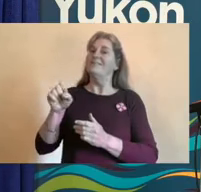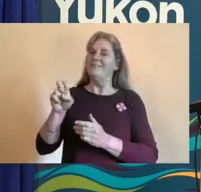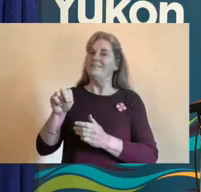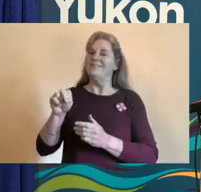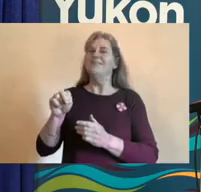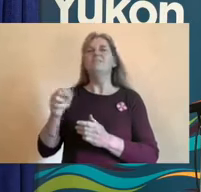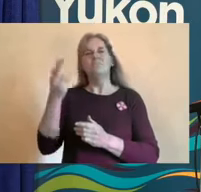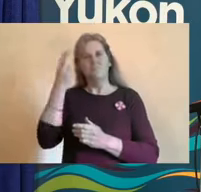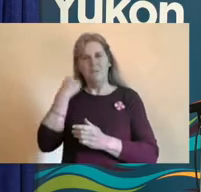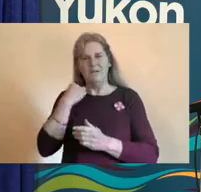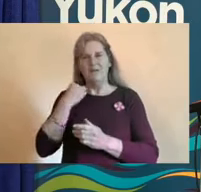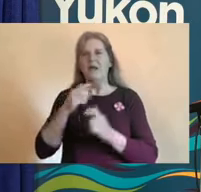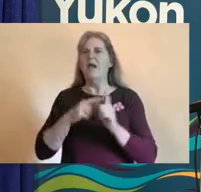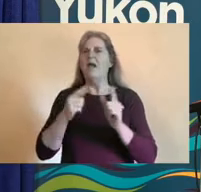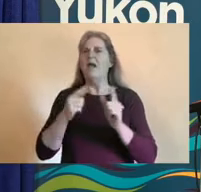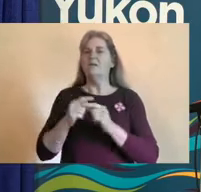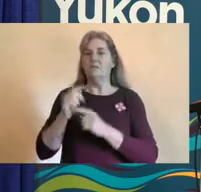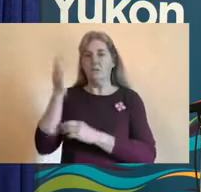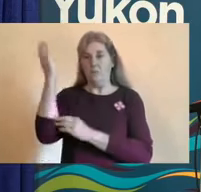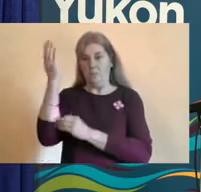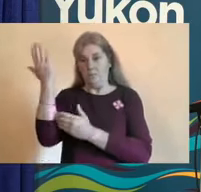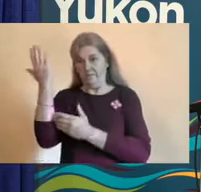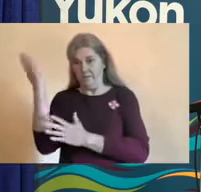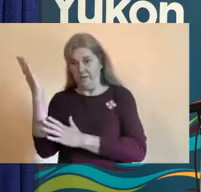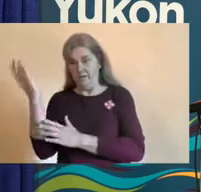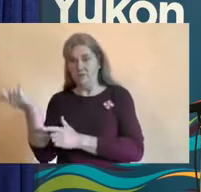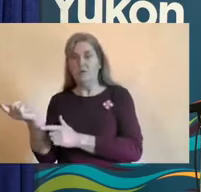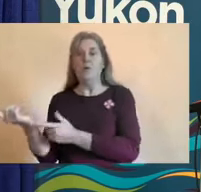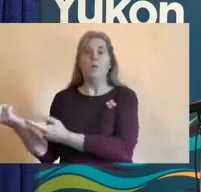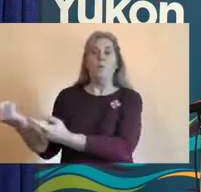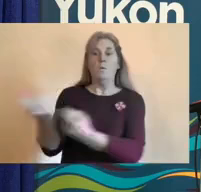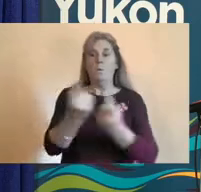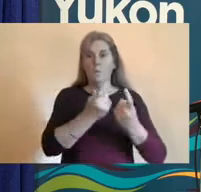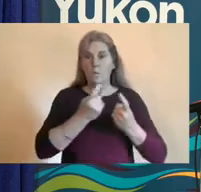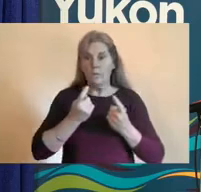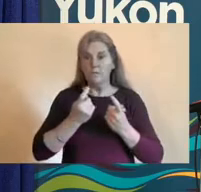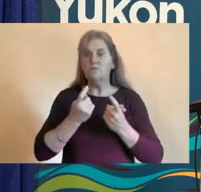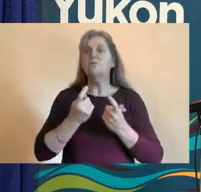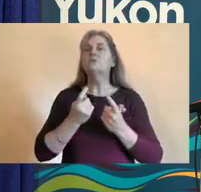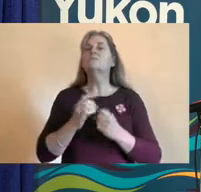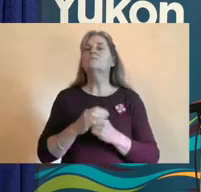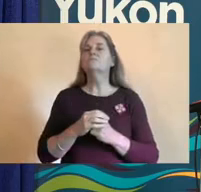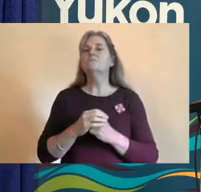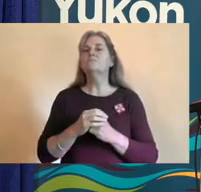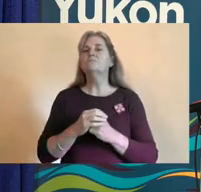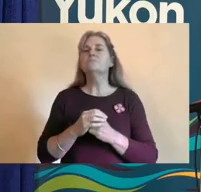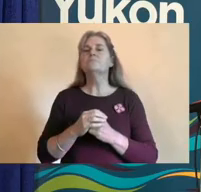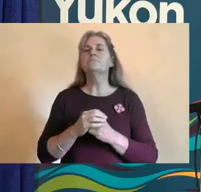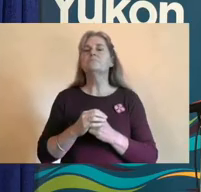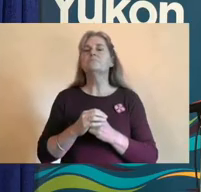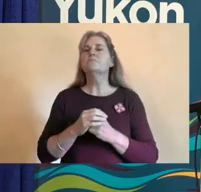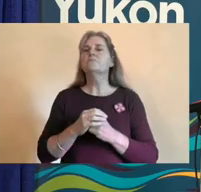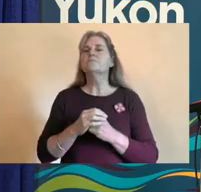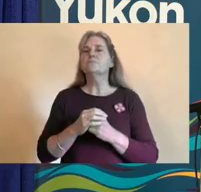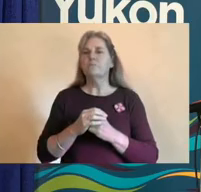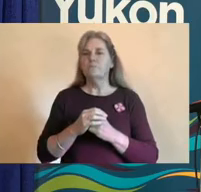remarks, from the premier, we will do a round of questions with reporters on the line. And here in person.